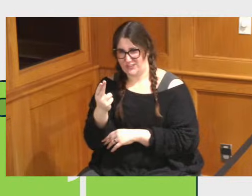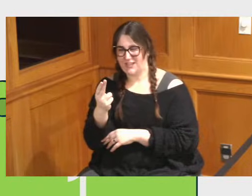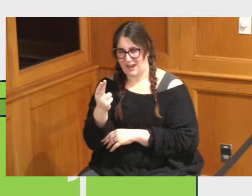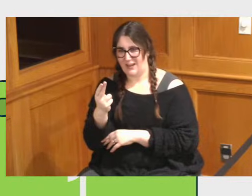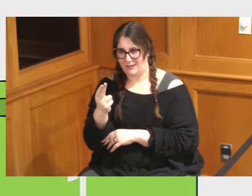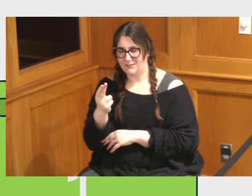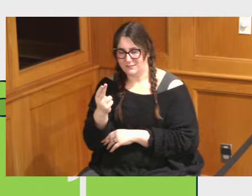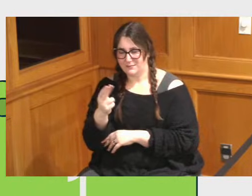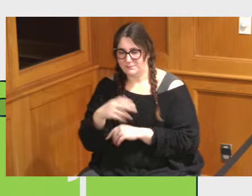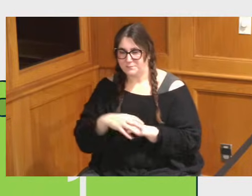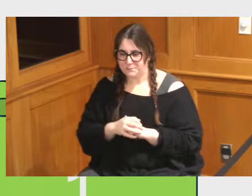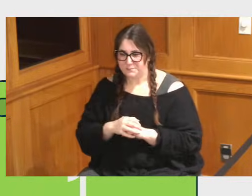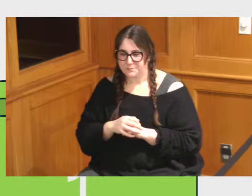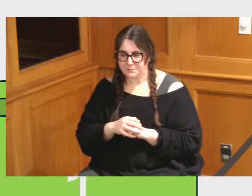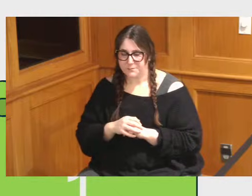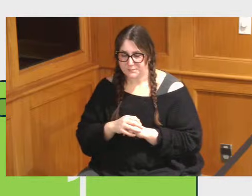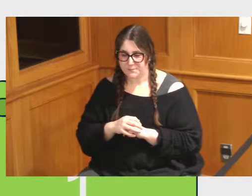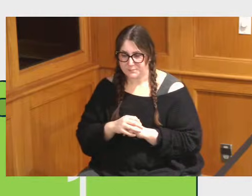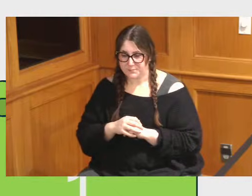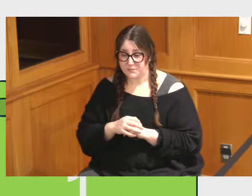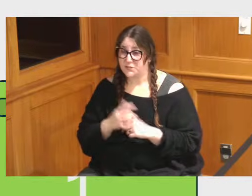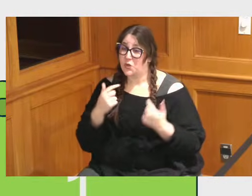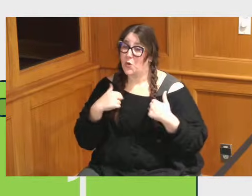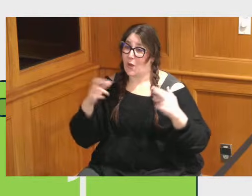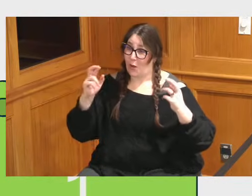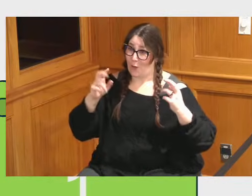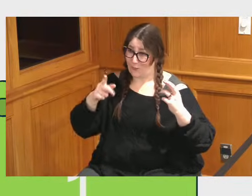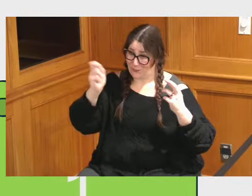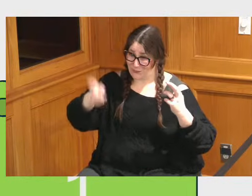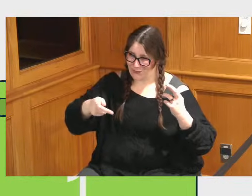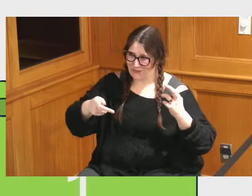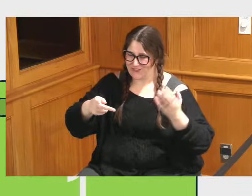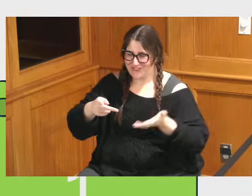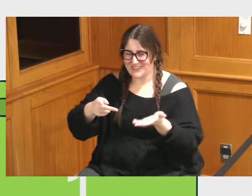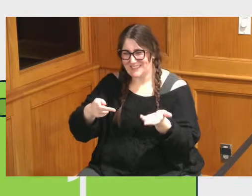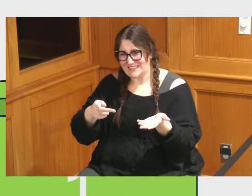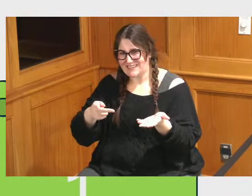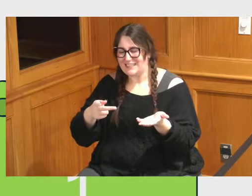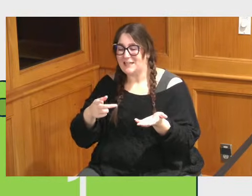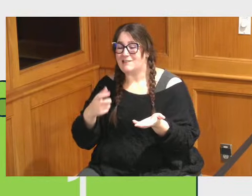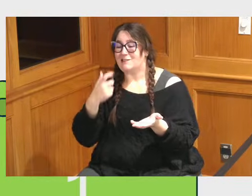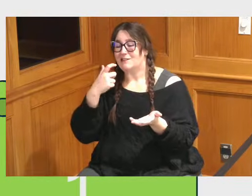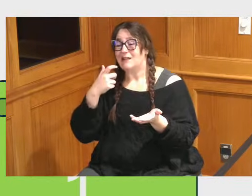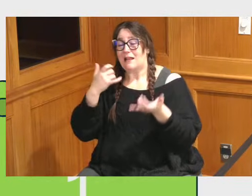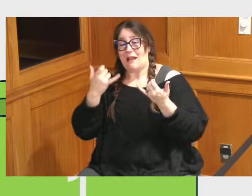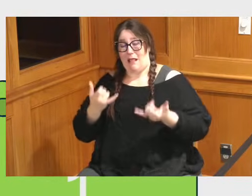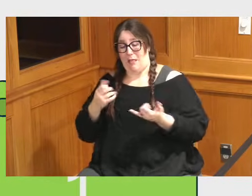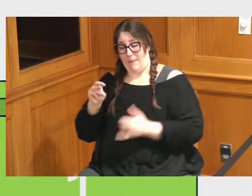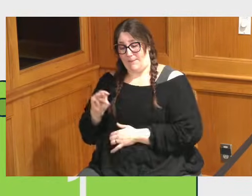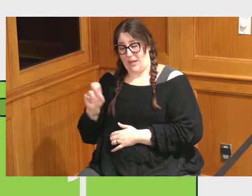meeting, I believe. We hope you approve it. Meanwhile, MSD will continue discussing similar